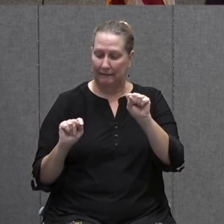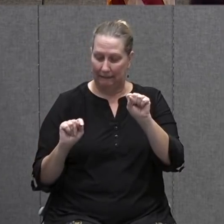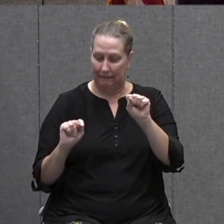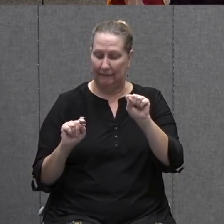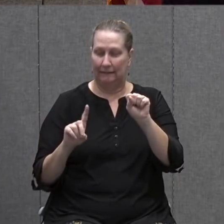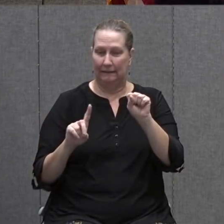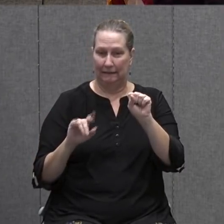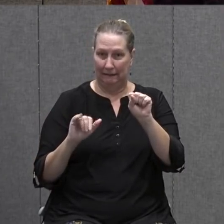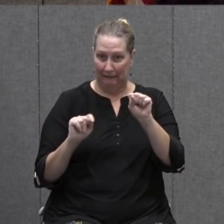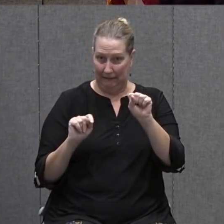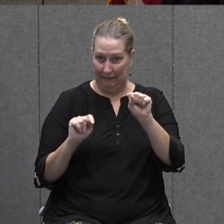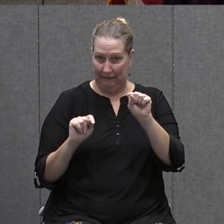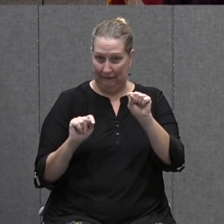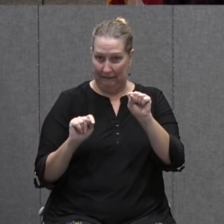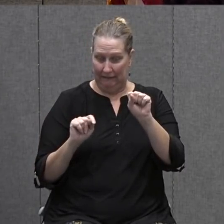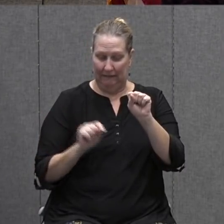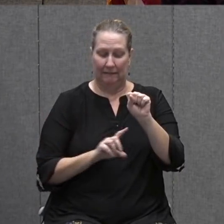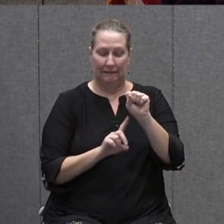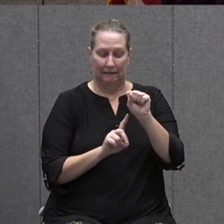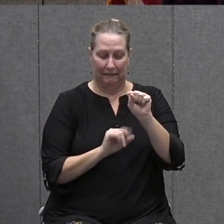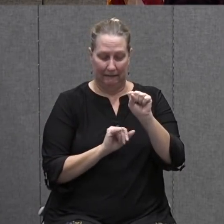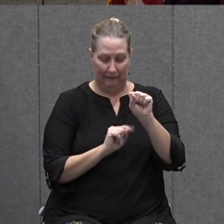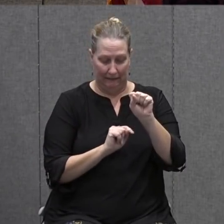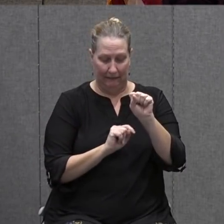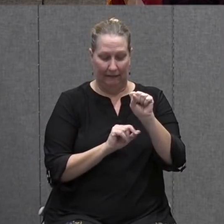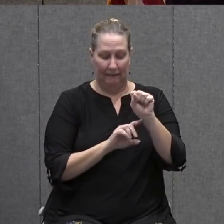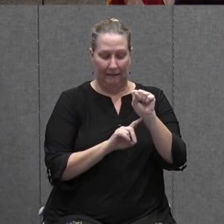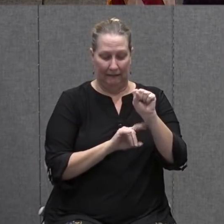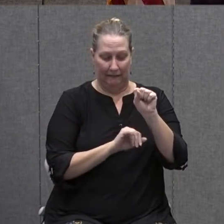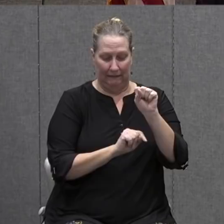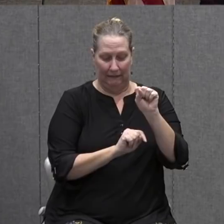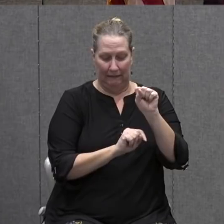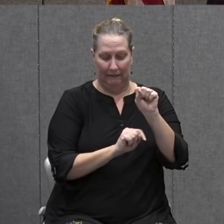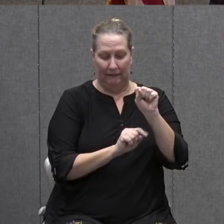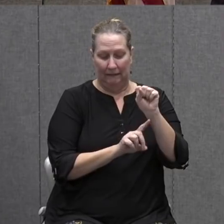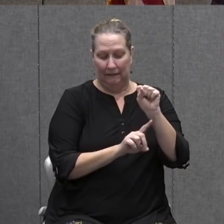And an O is three dats, three dashes,